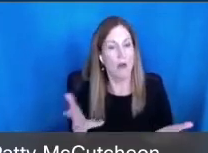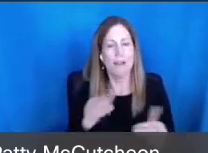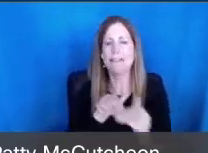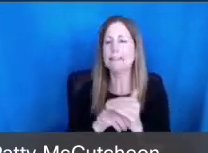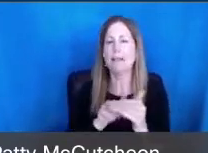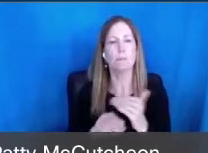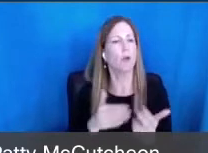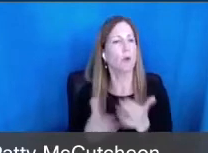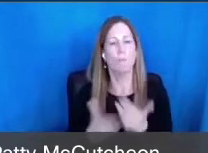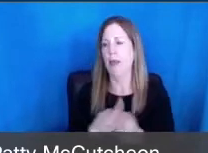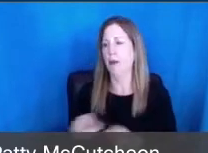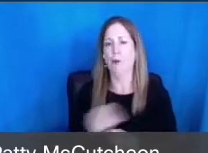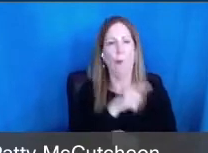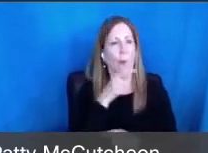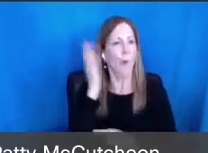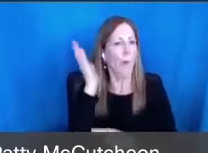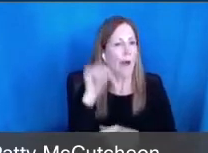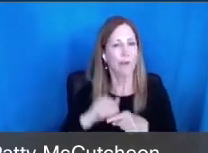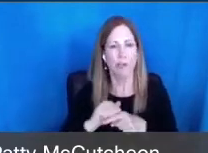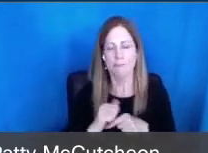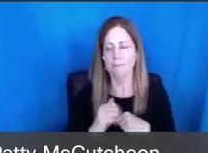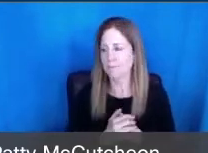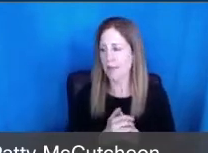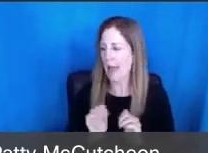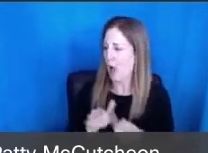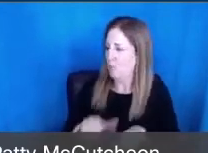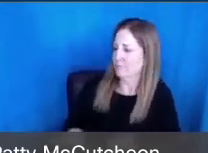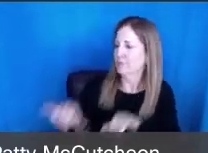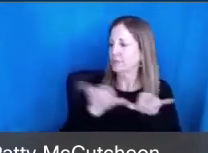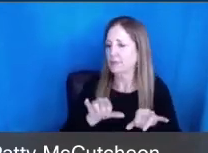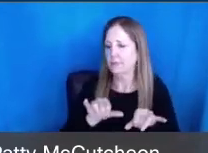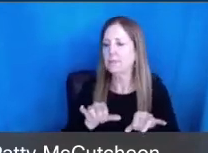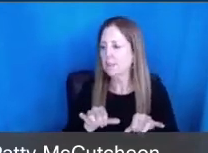How do you get the consistency that you work for and operationalize that?